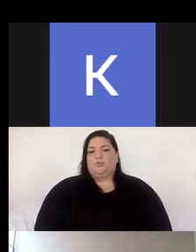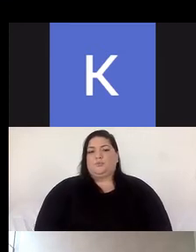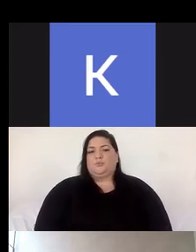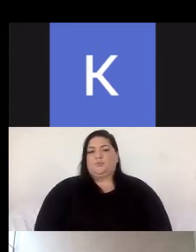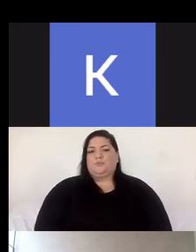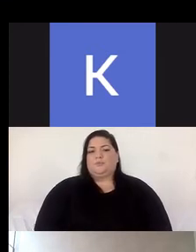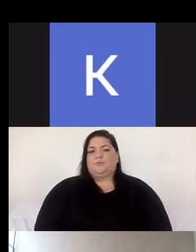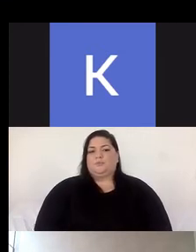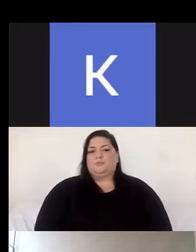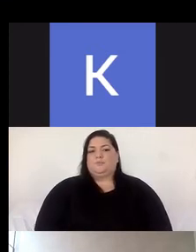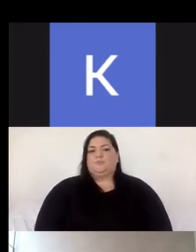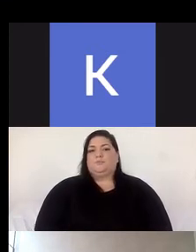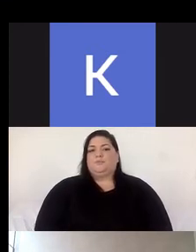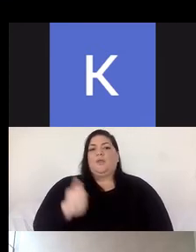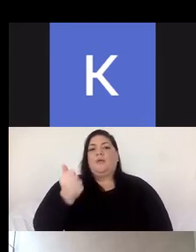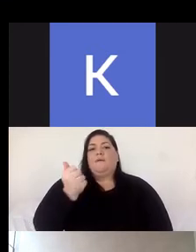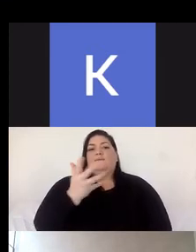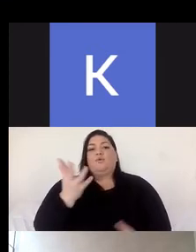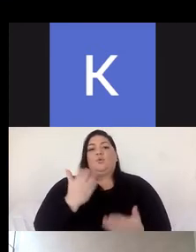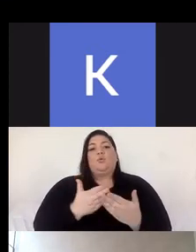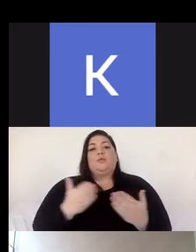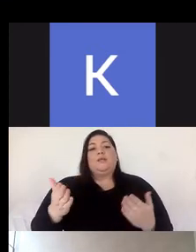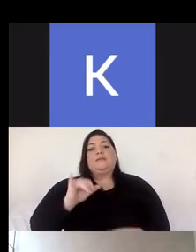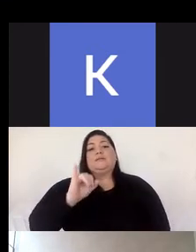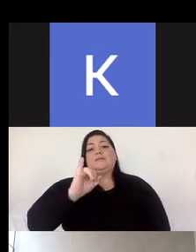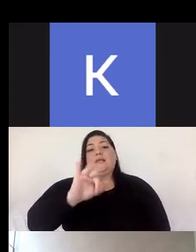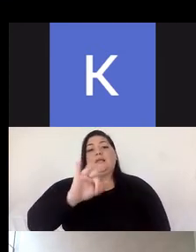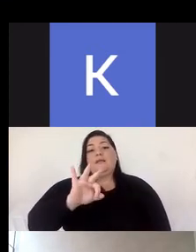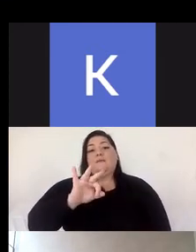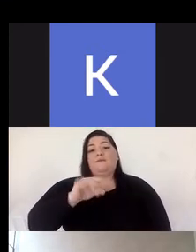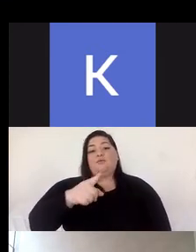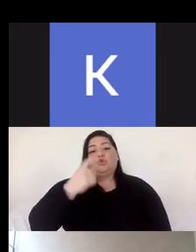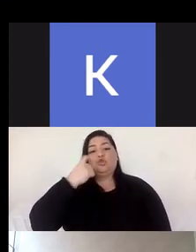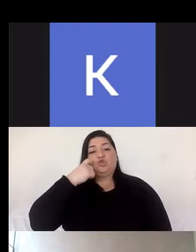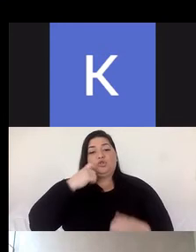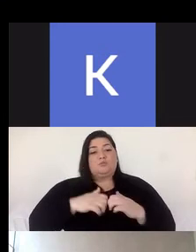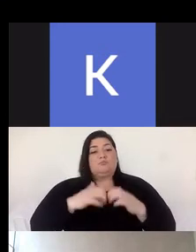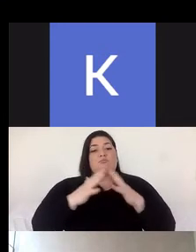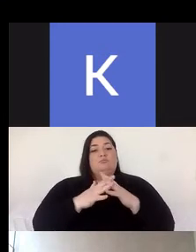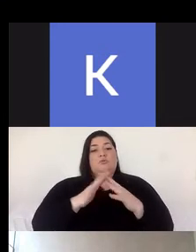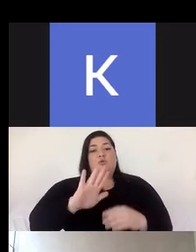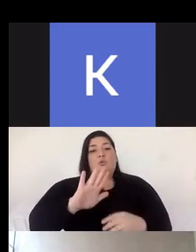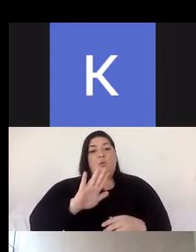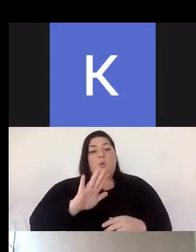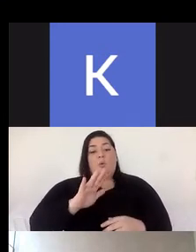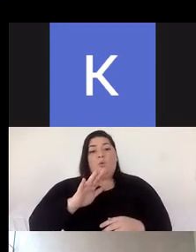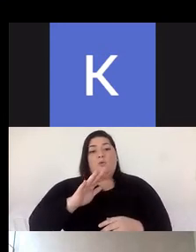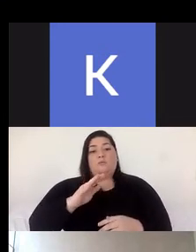So there are a few things that, if you're just getting off the ground with your grant, that you can write about.